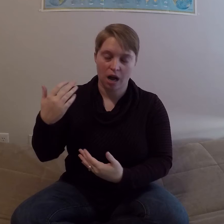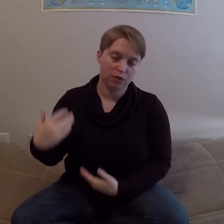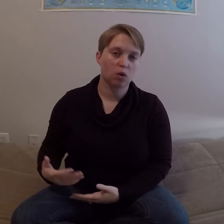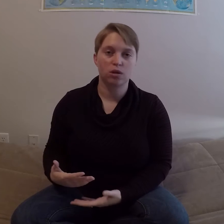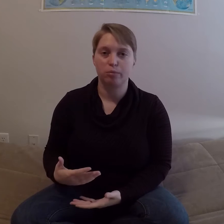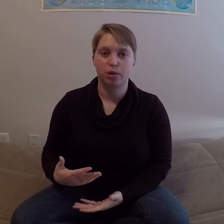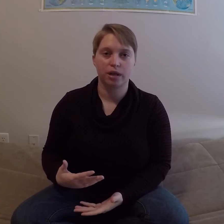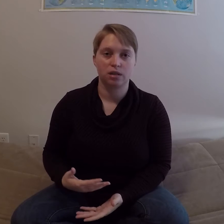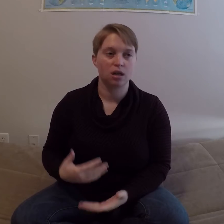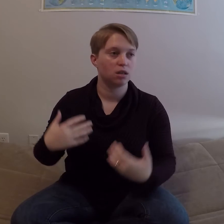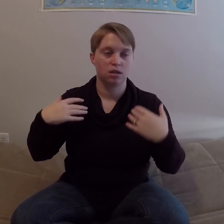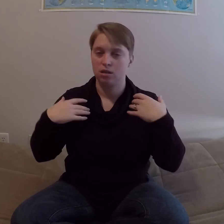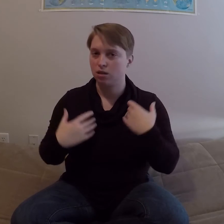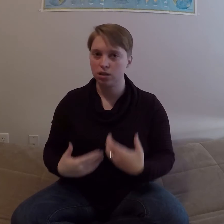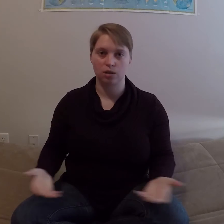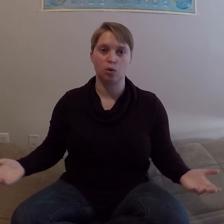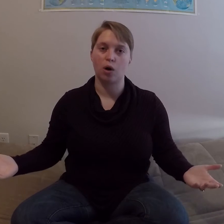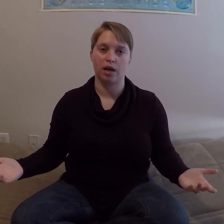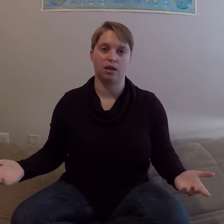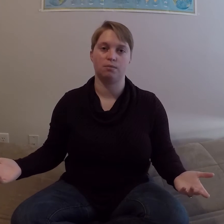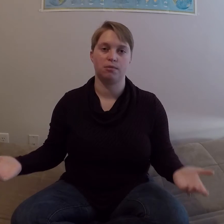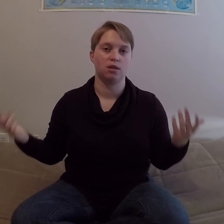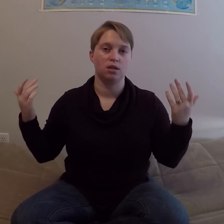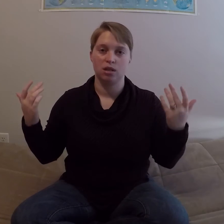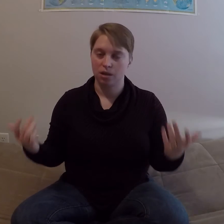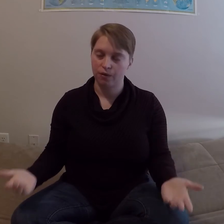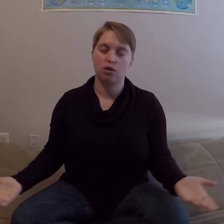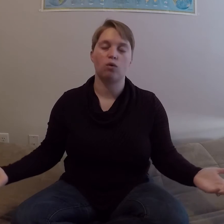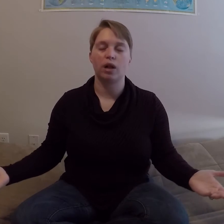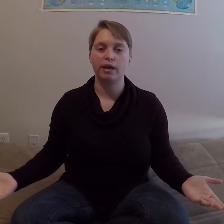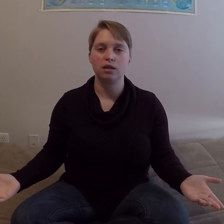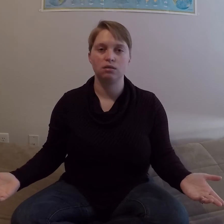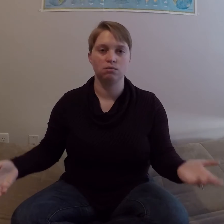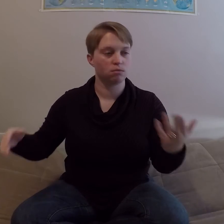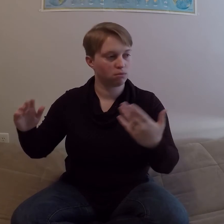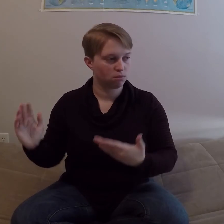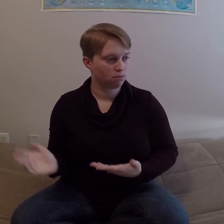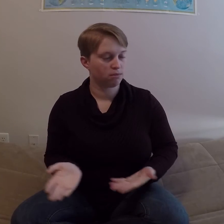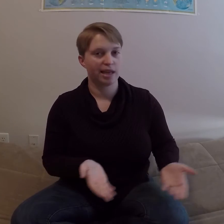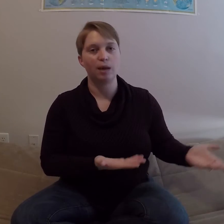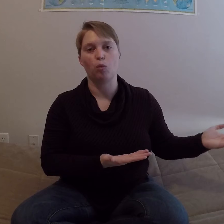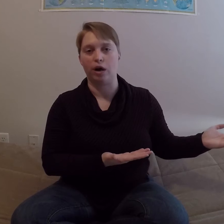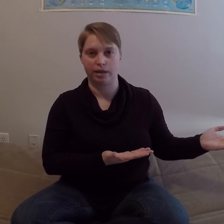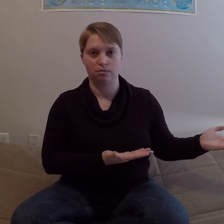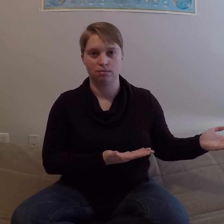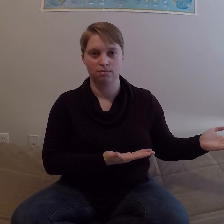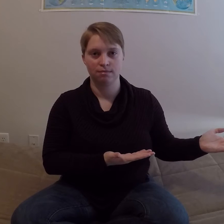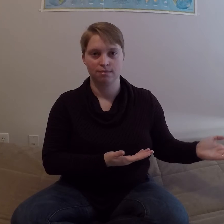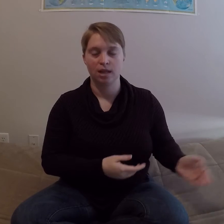a Cochlear Implant. This is who I am. If you don’t like it, keep walking. If you